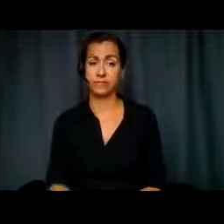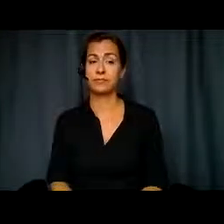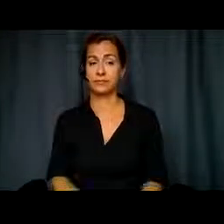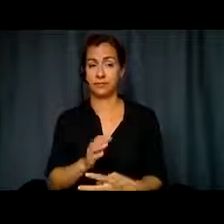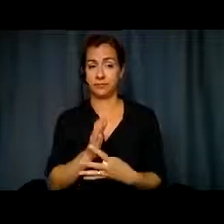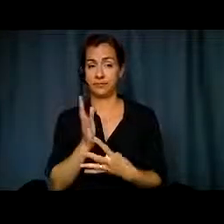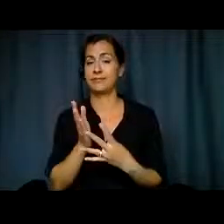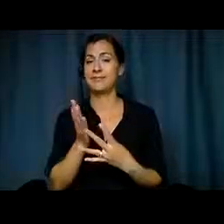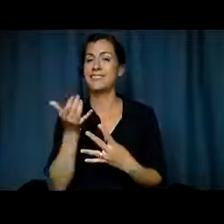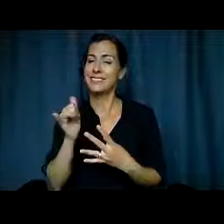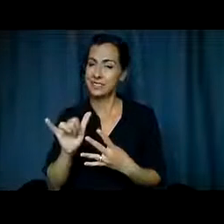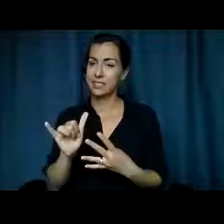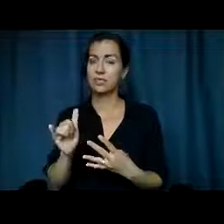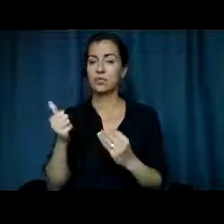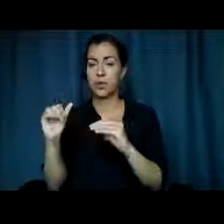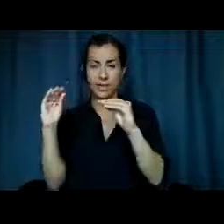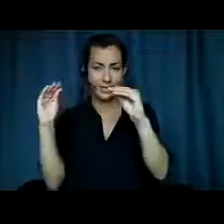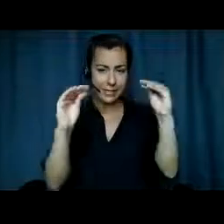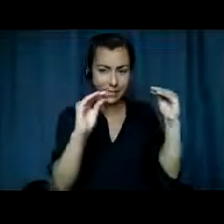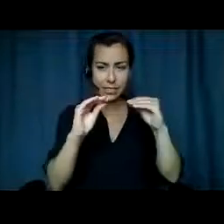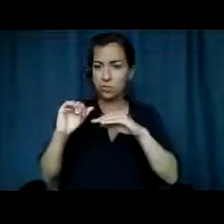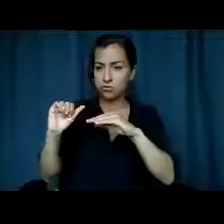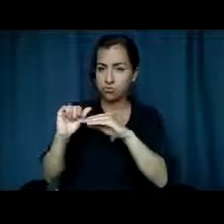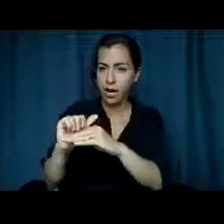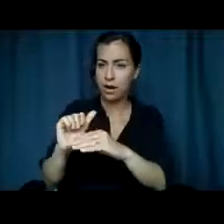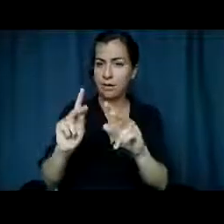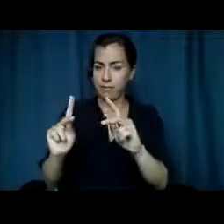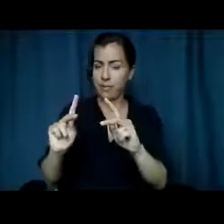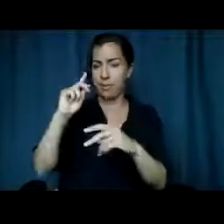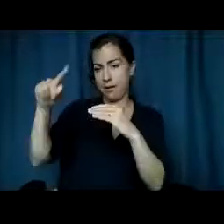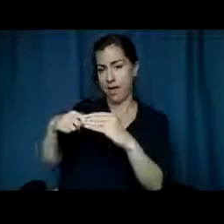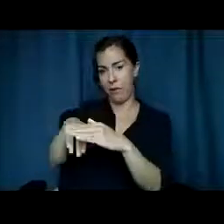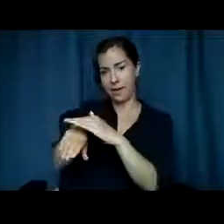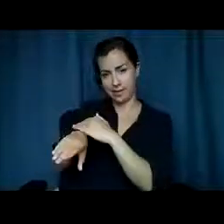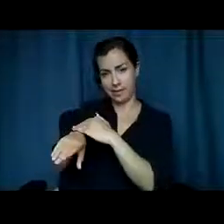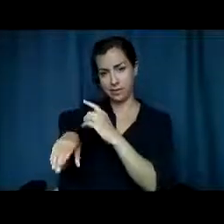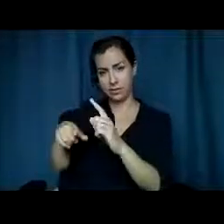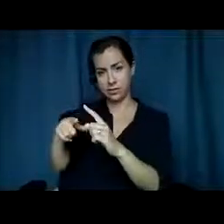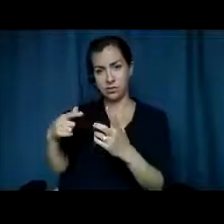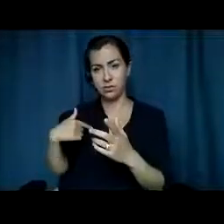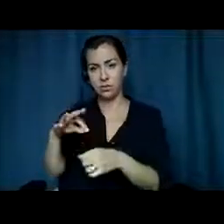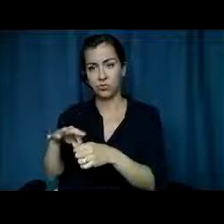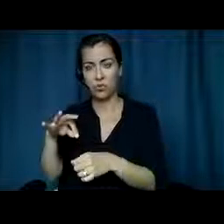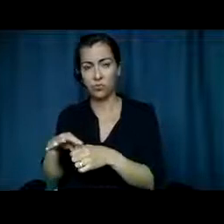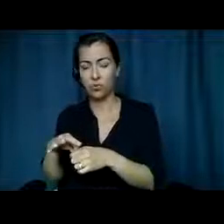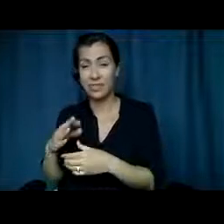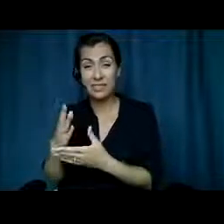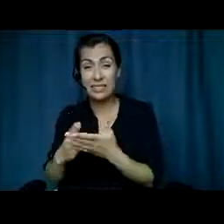ask for a registration form, and because we vote by mail in Oregon, it is so important that people keep their addresses updated